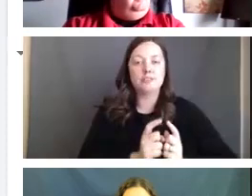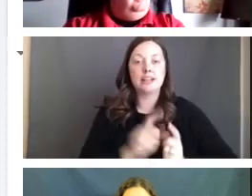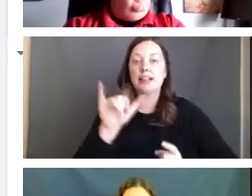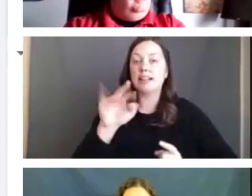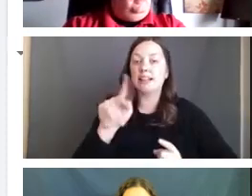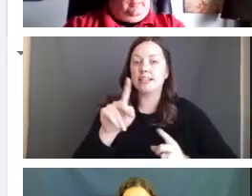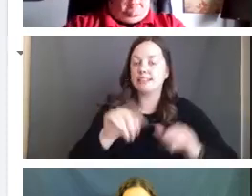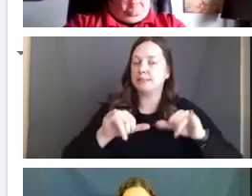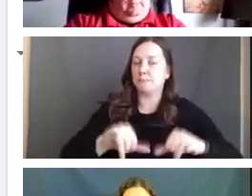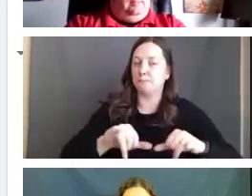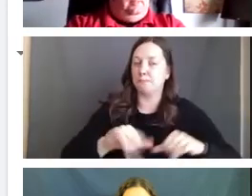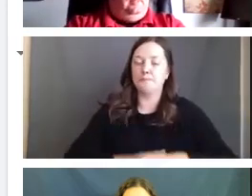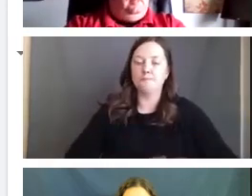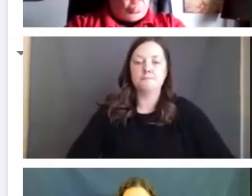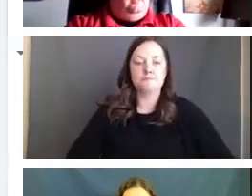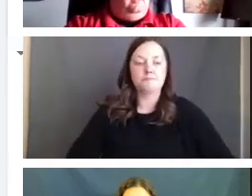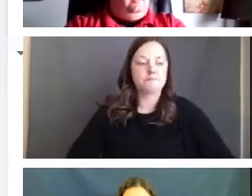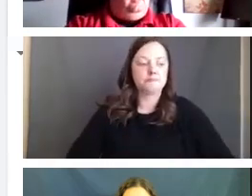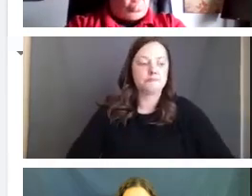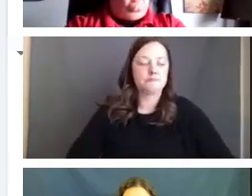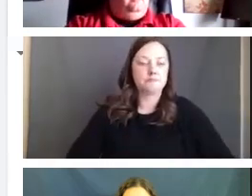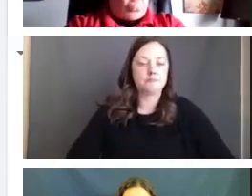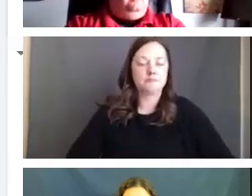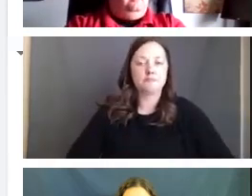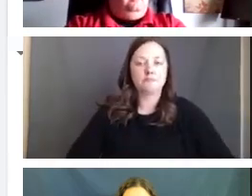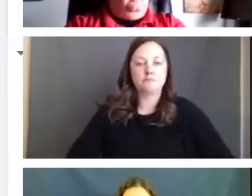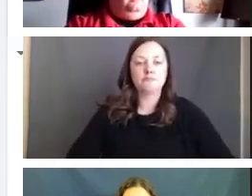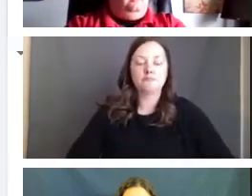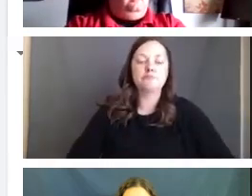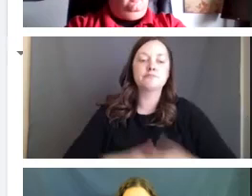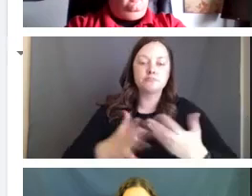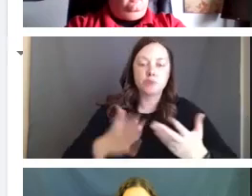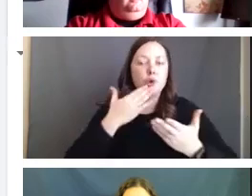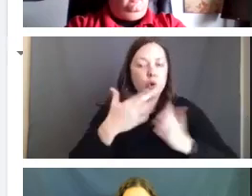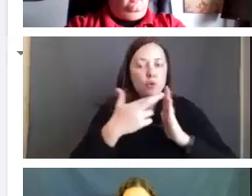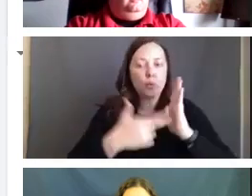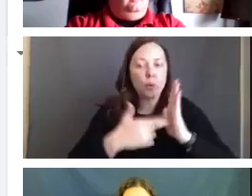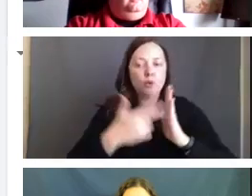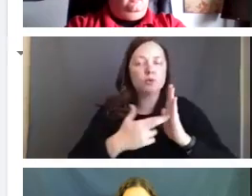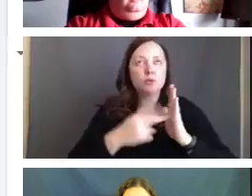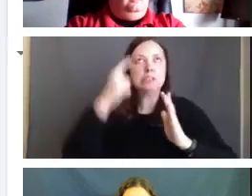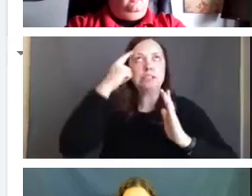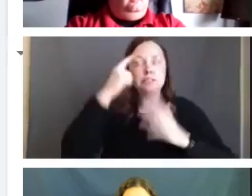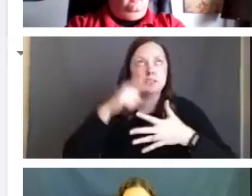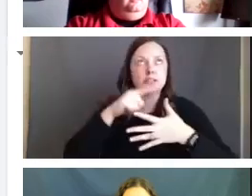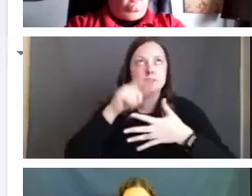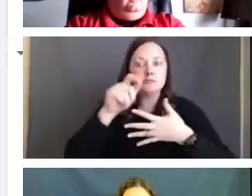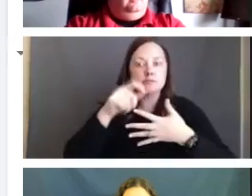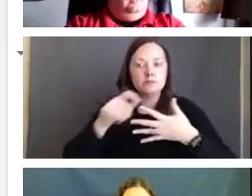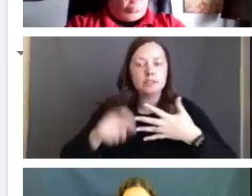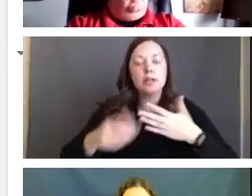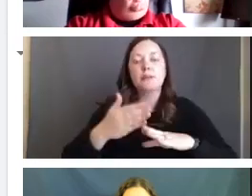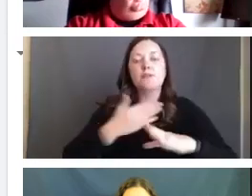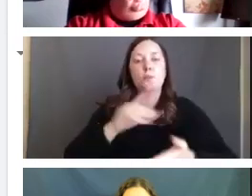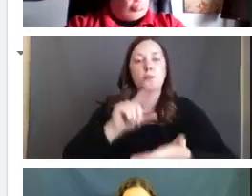See my results on the next page, narrative to the right.